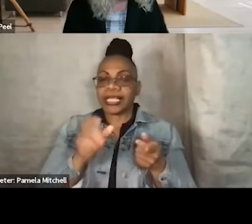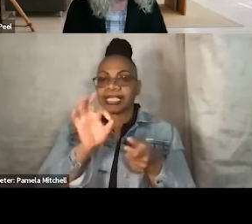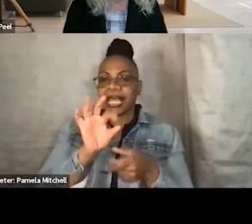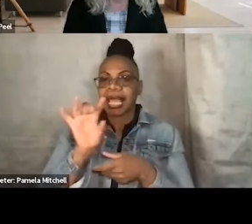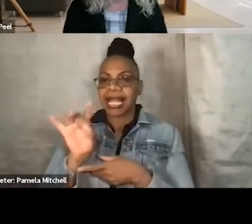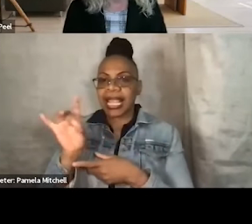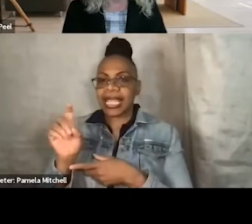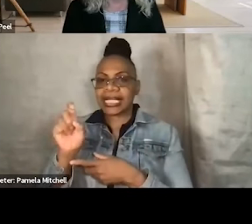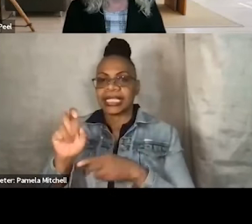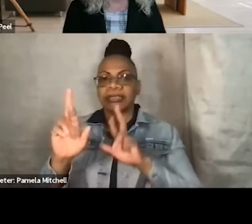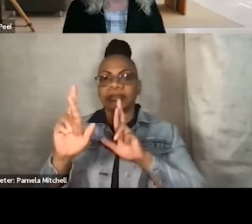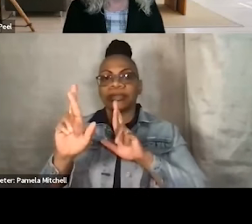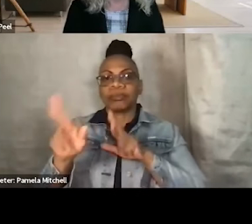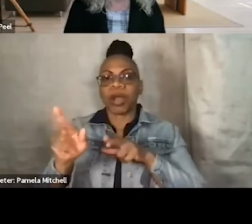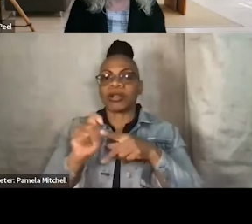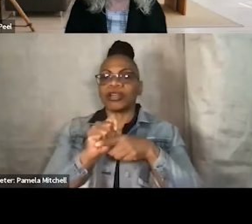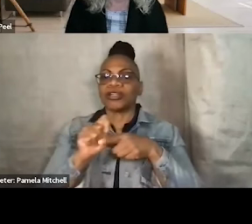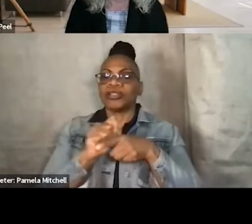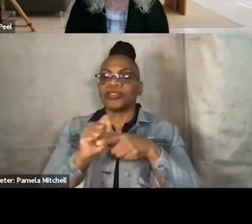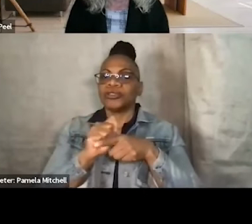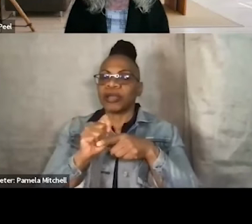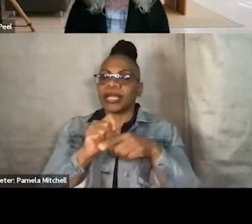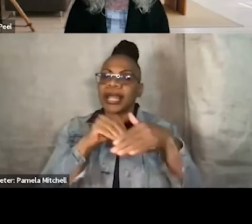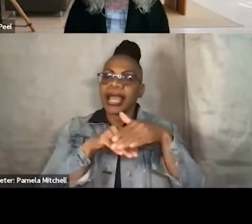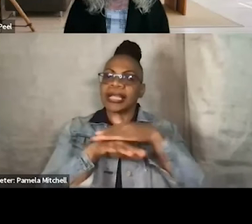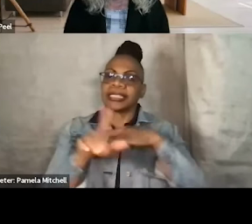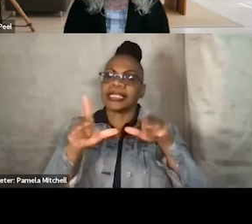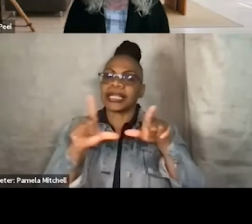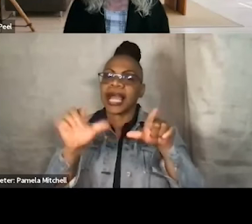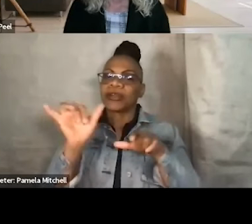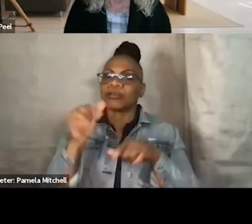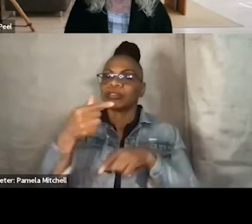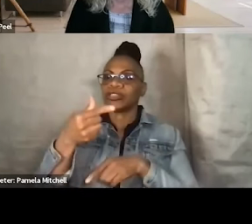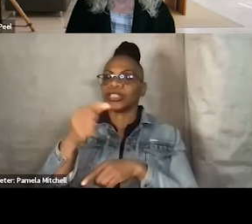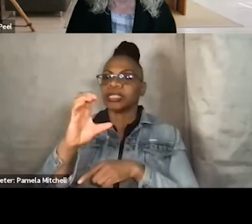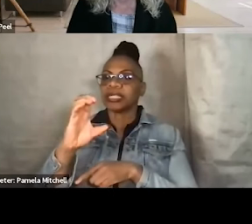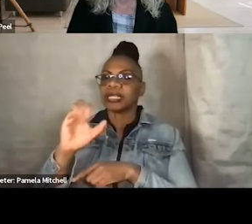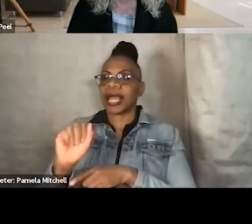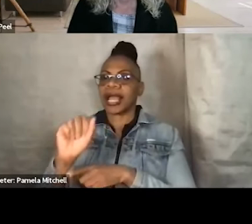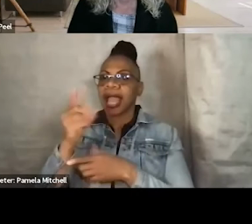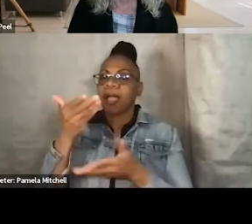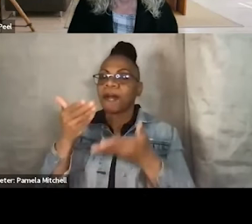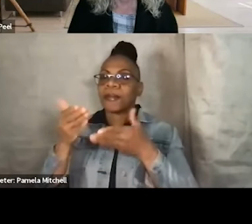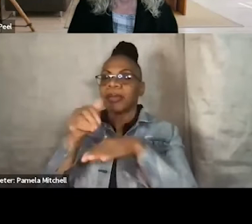at the Georgia Crisis and Access Line, also known as GCAL, might dispatch a mobile crisis response team